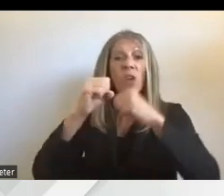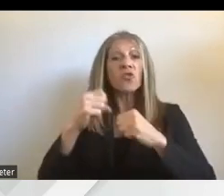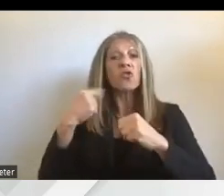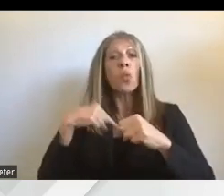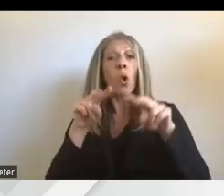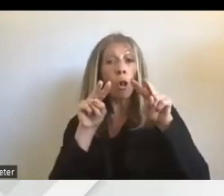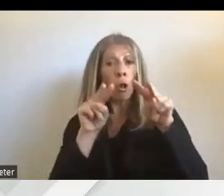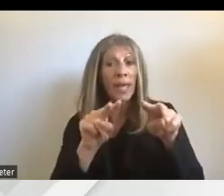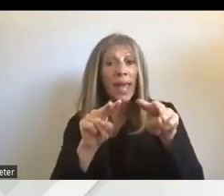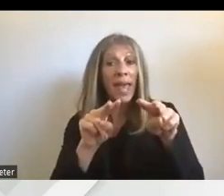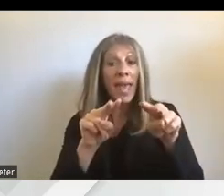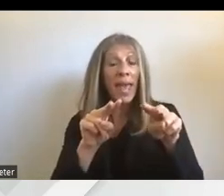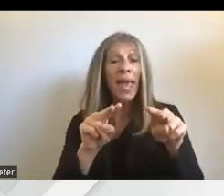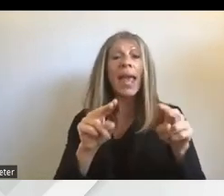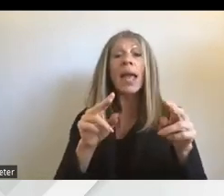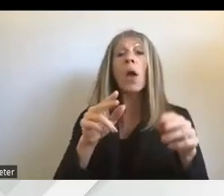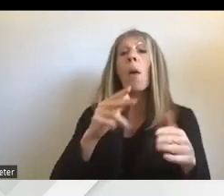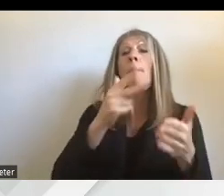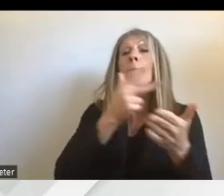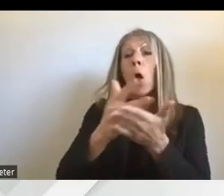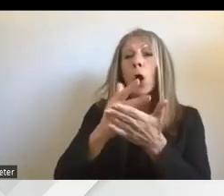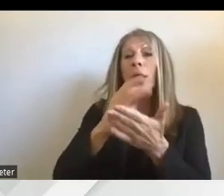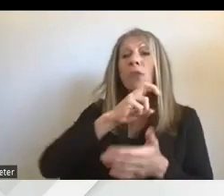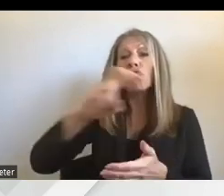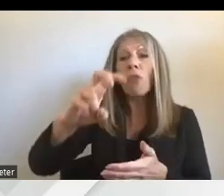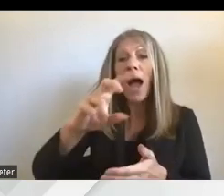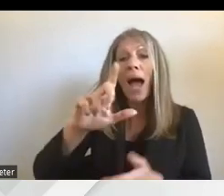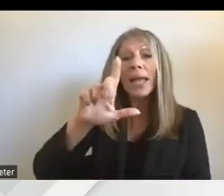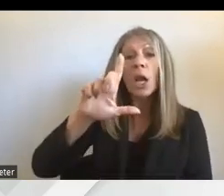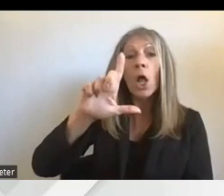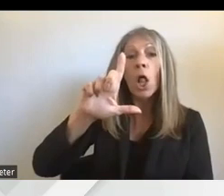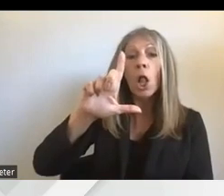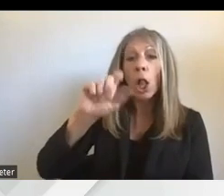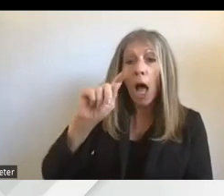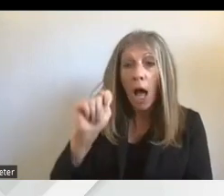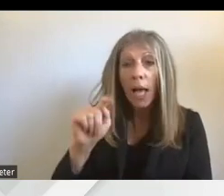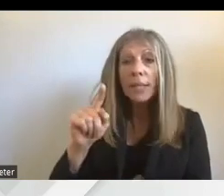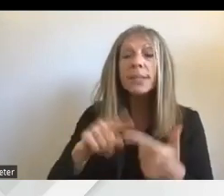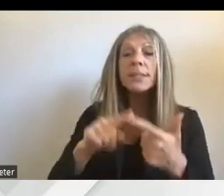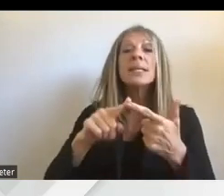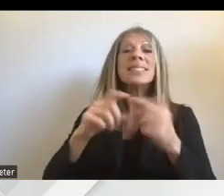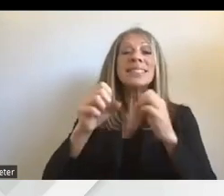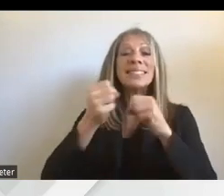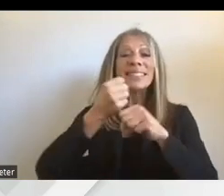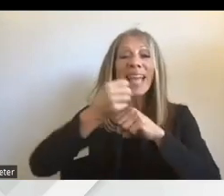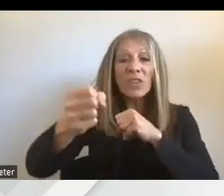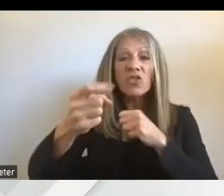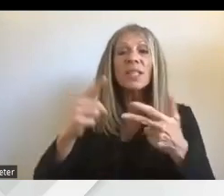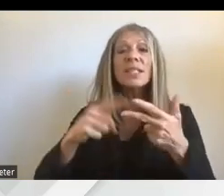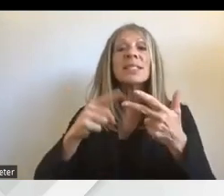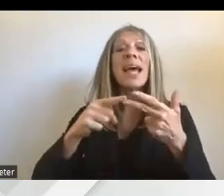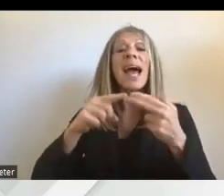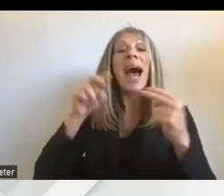looking at are Park and Ride Lots, temporary performance stages, and highway rest areas.